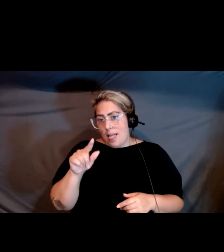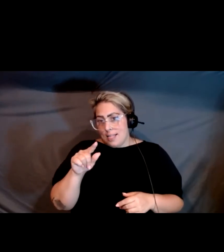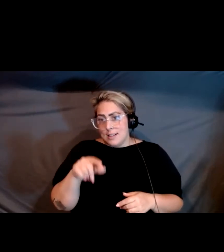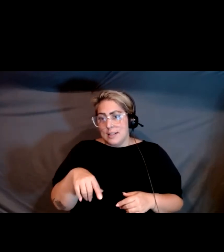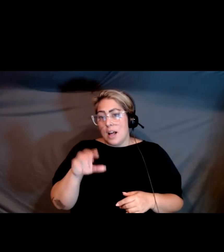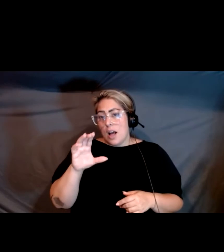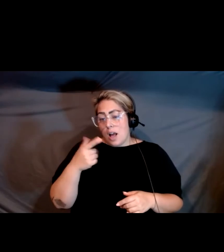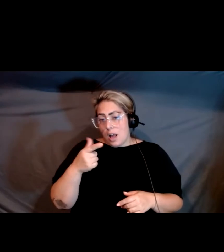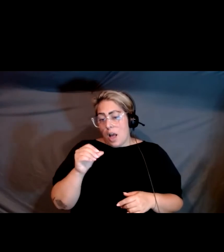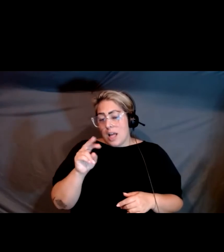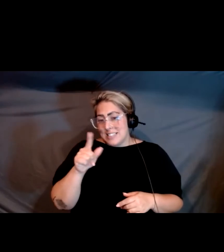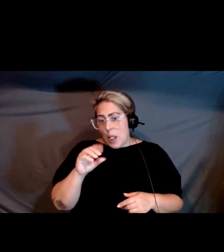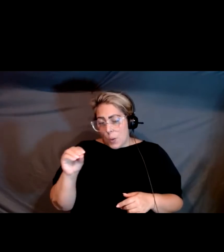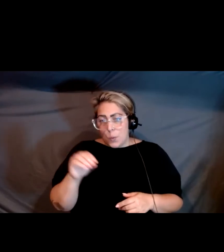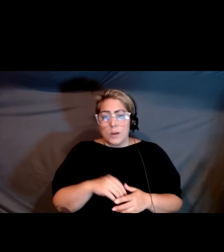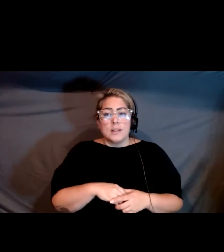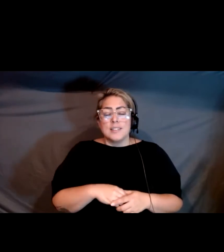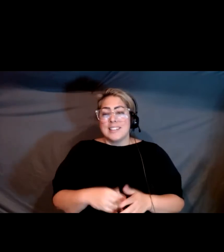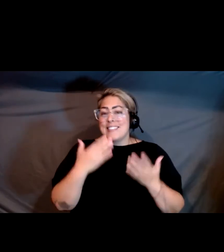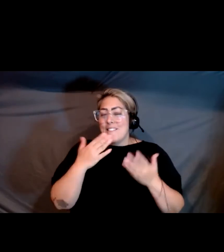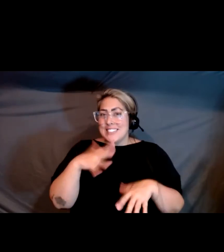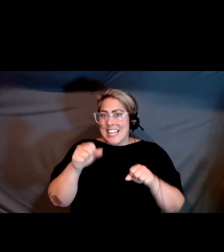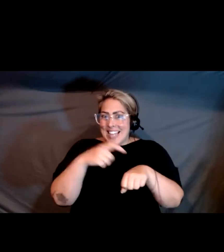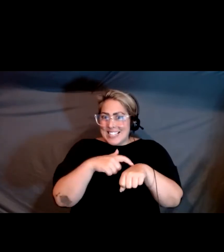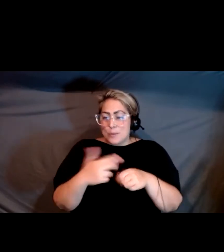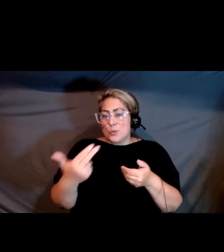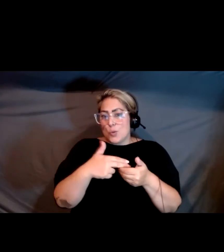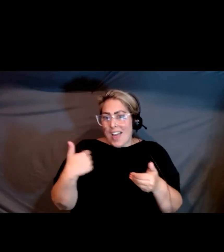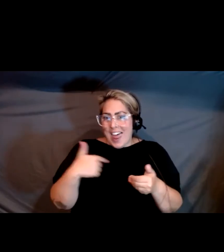our questions today. Now we will welcome our guests